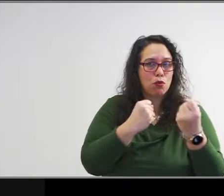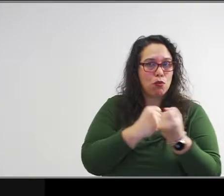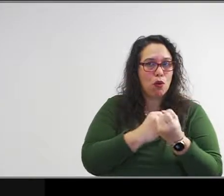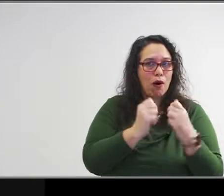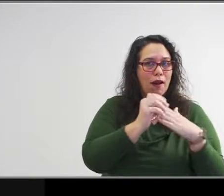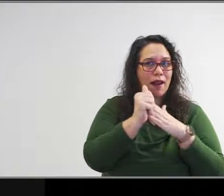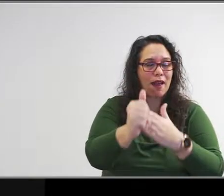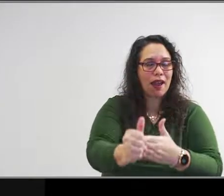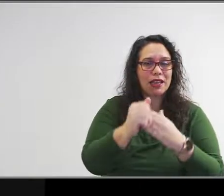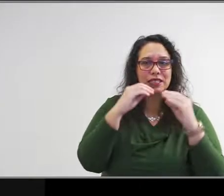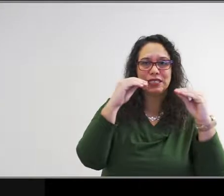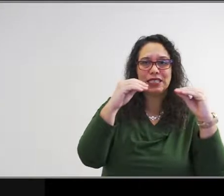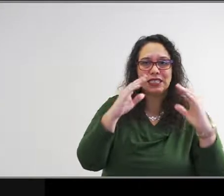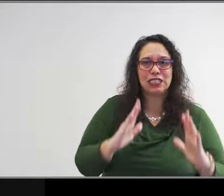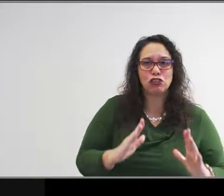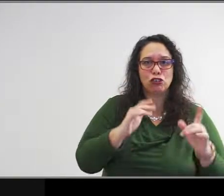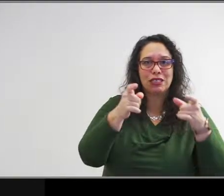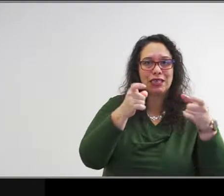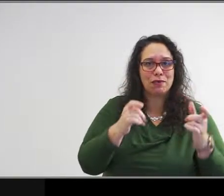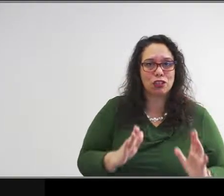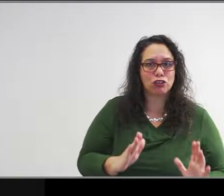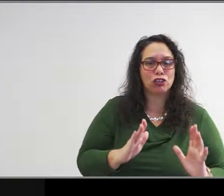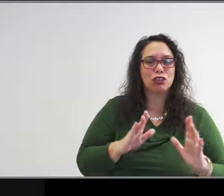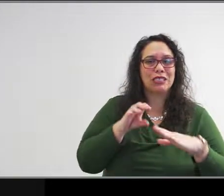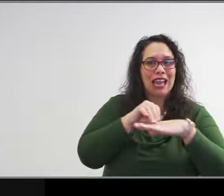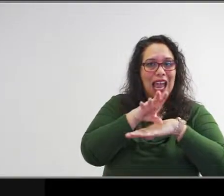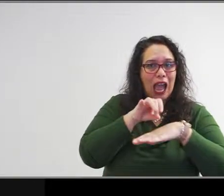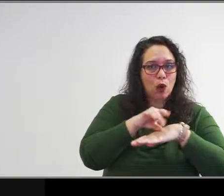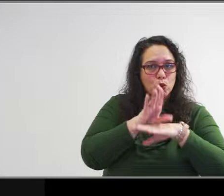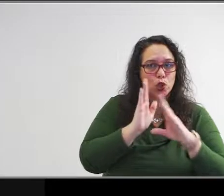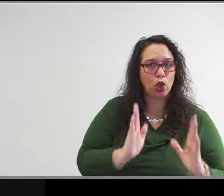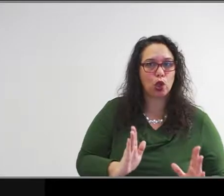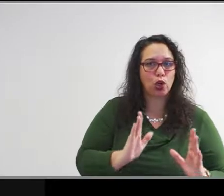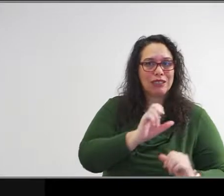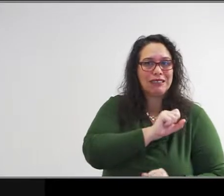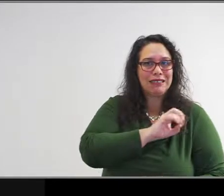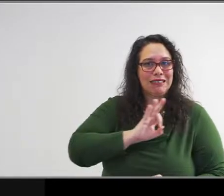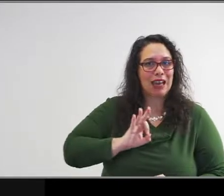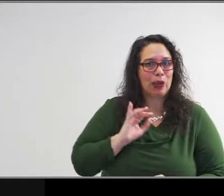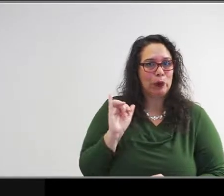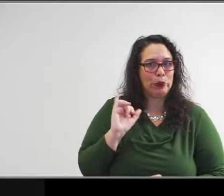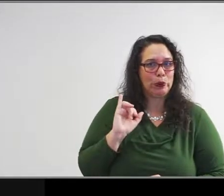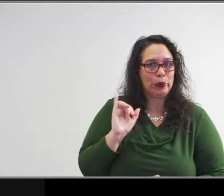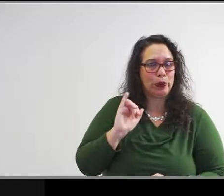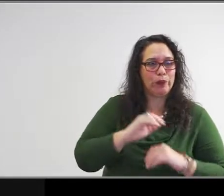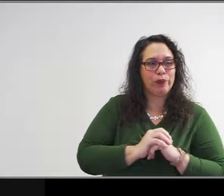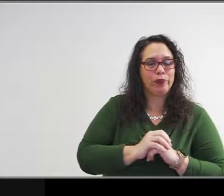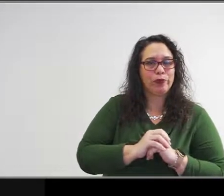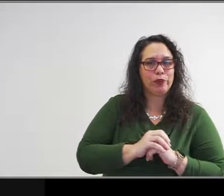to teachers, administrators, counselors and staff. They've been a bridge between curriculum,